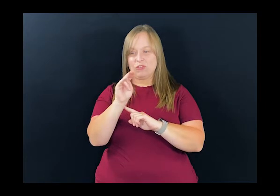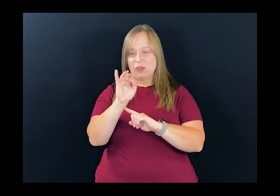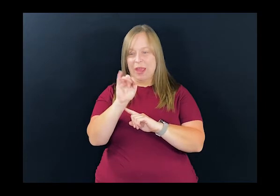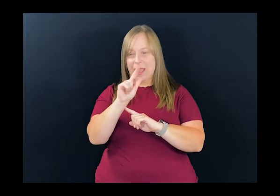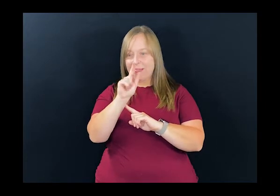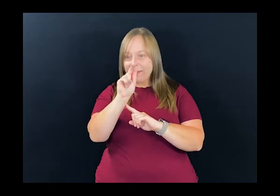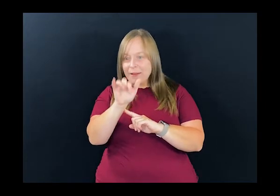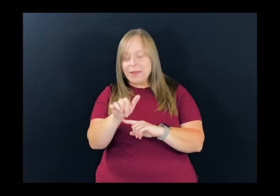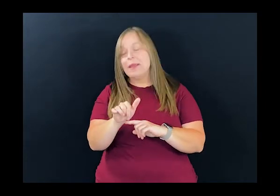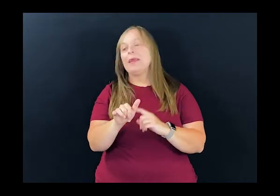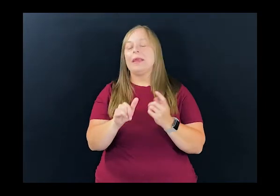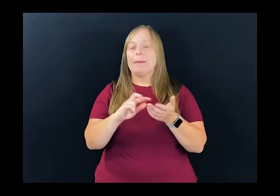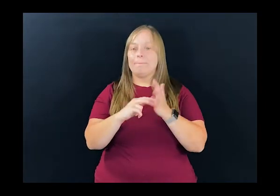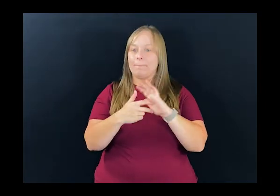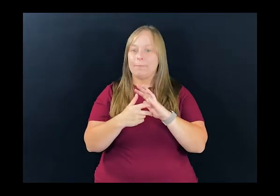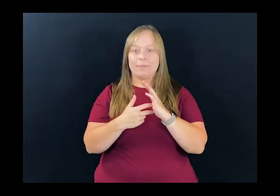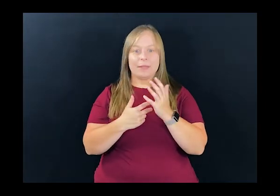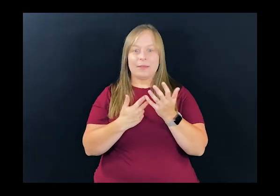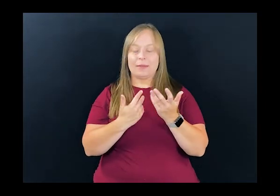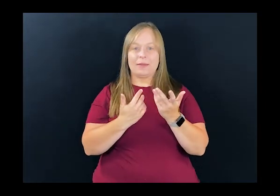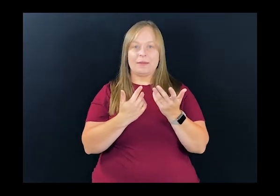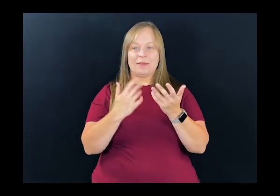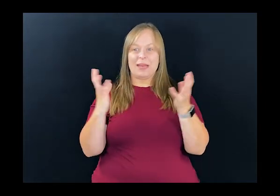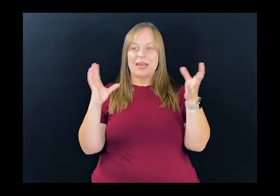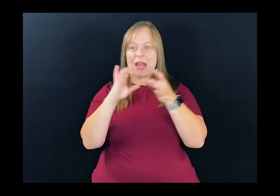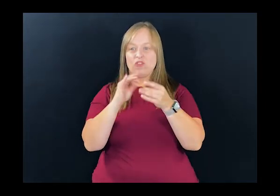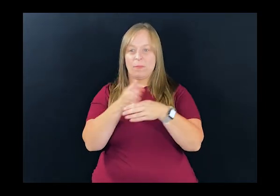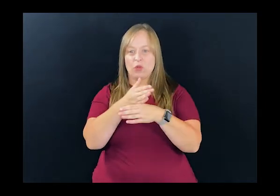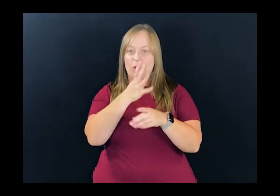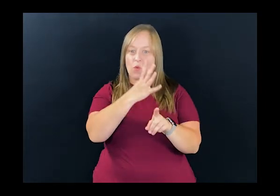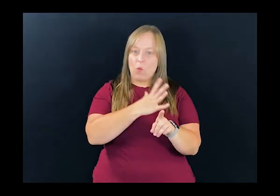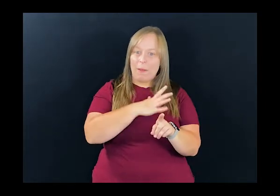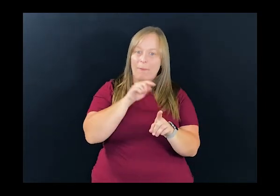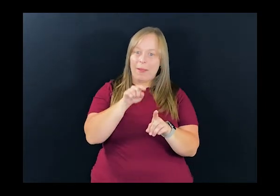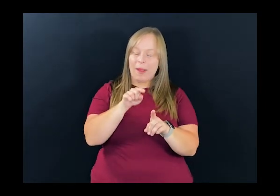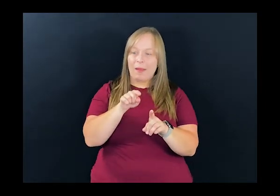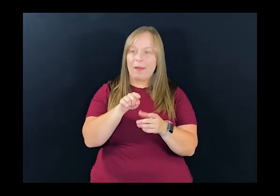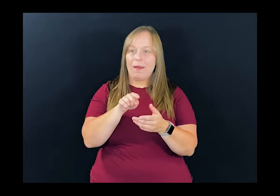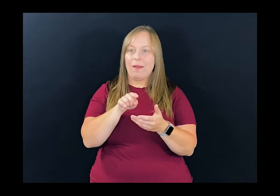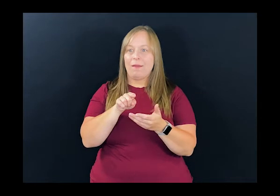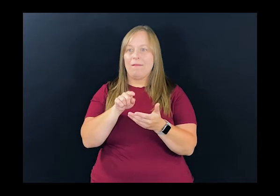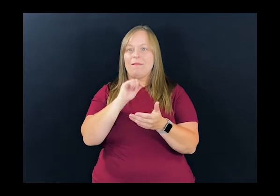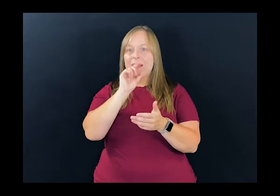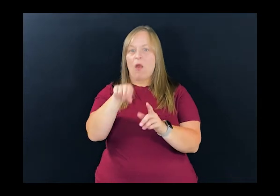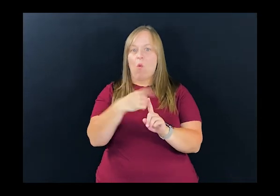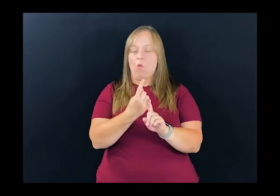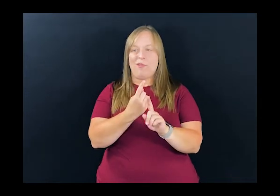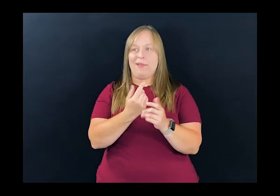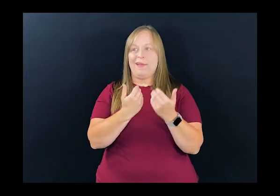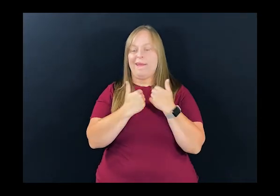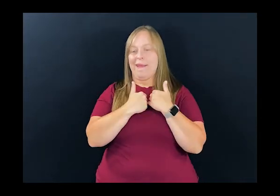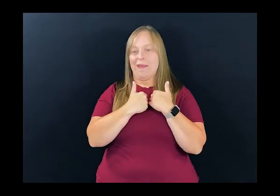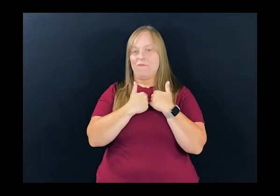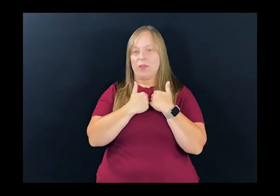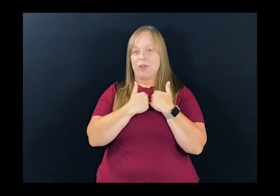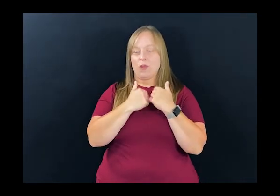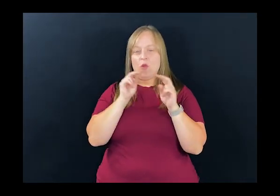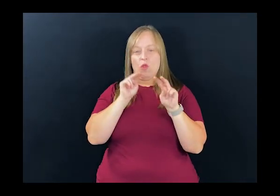and making the connection between women who are not only having to look at their life